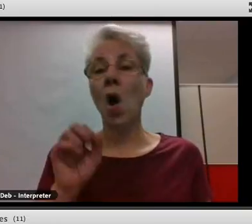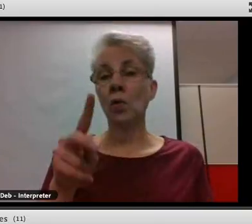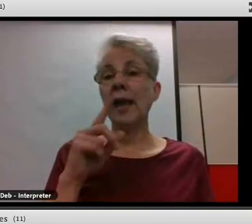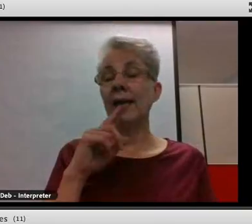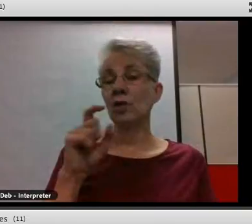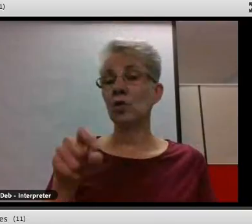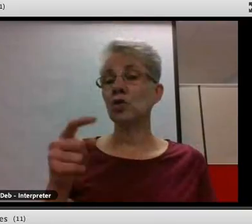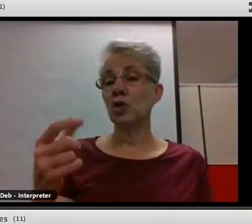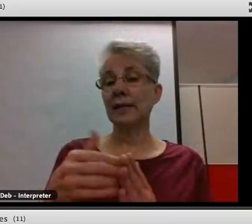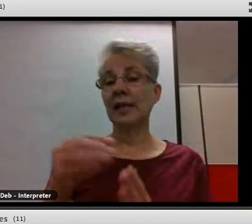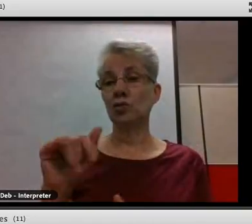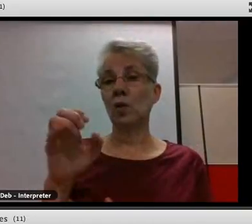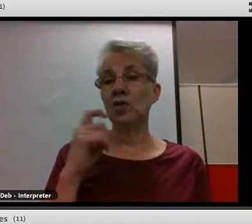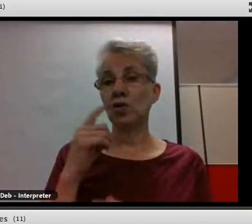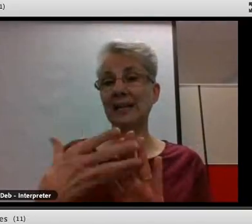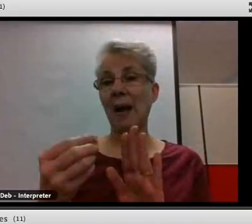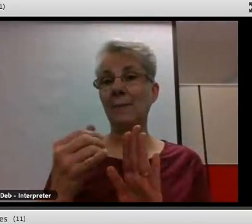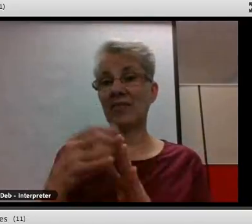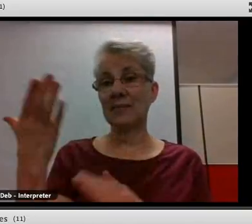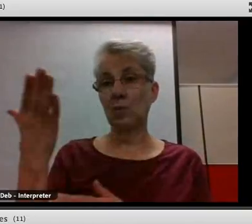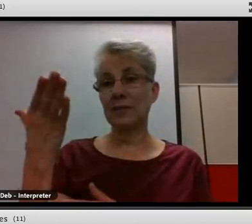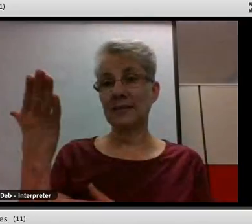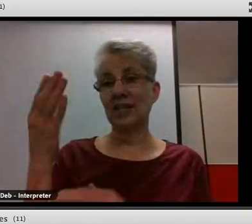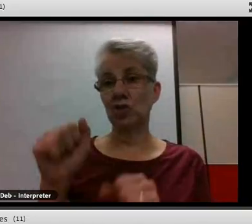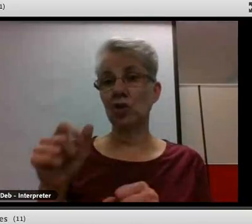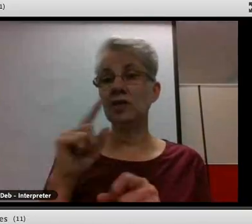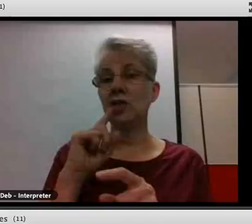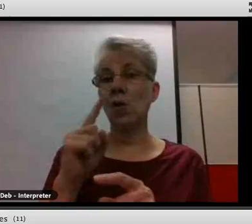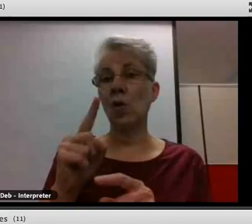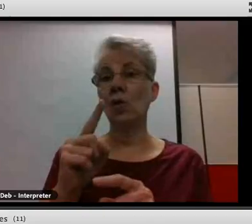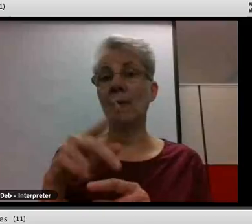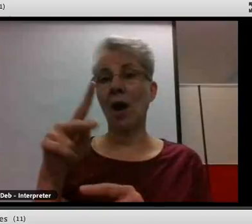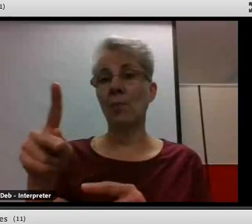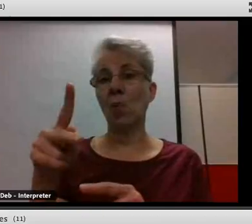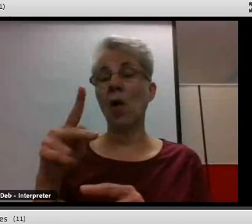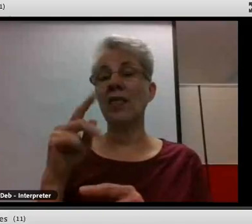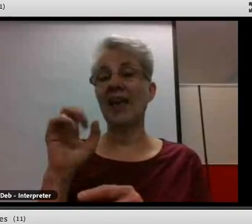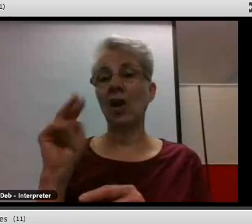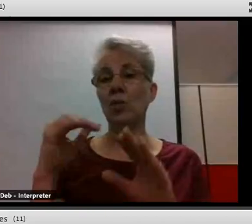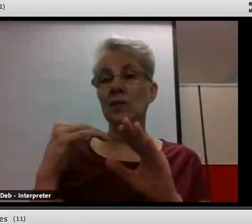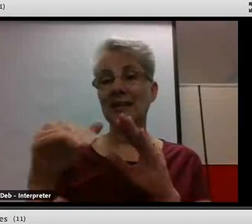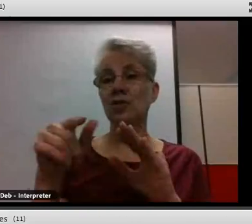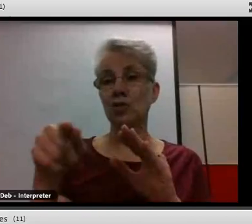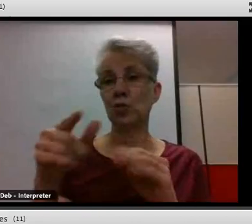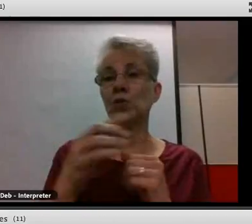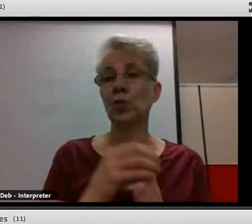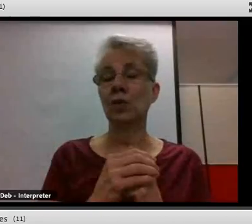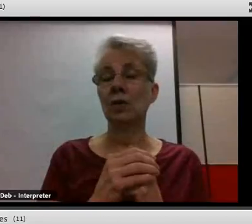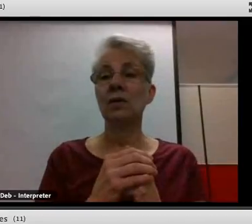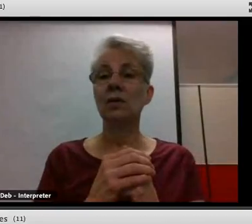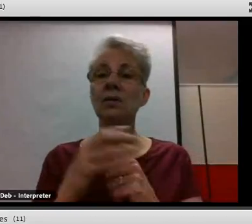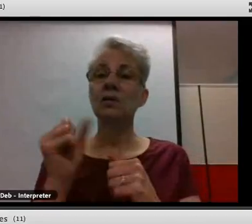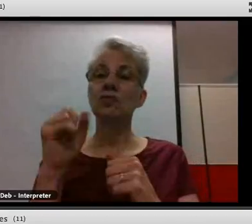You don't have to use YouTube's. And YouTube has gotten a lot better, but of course this is multimedia,